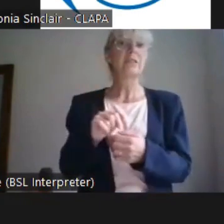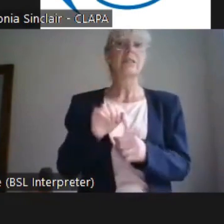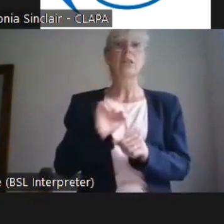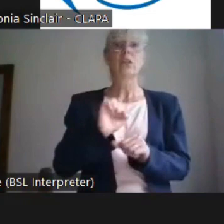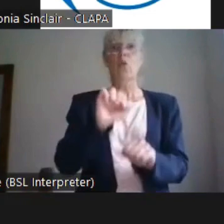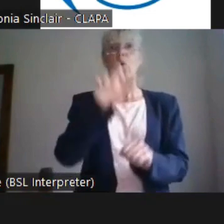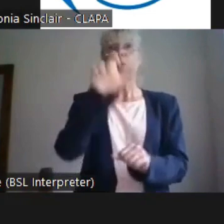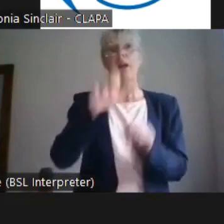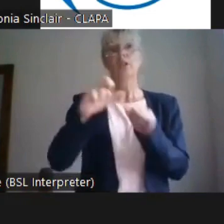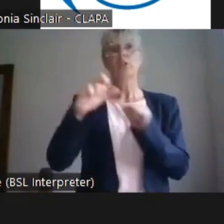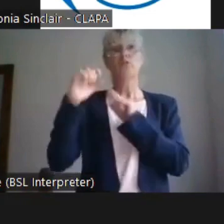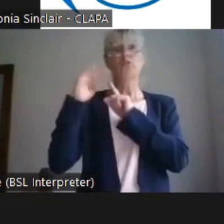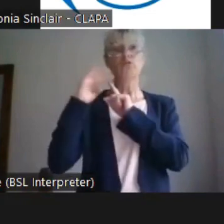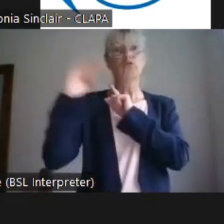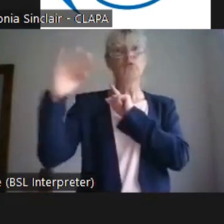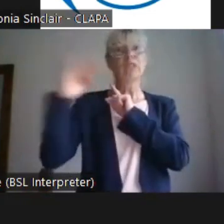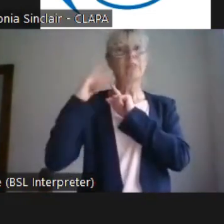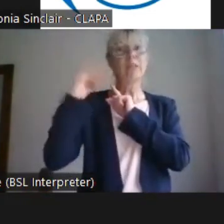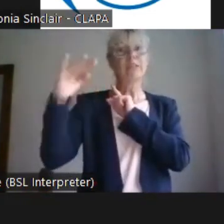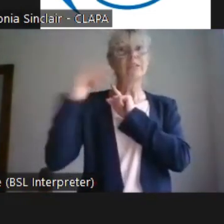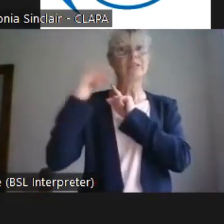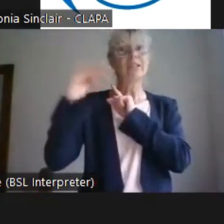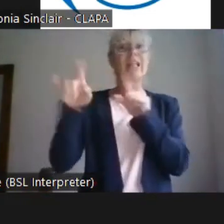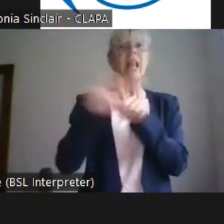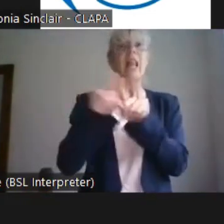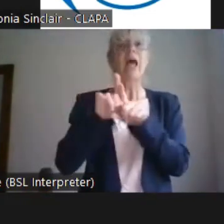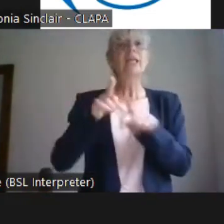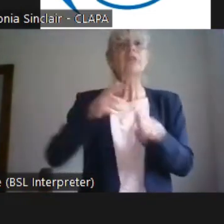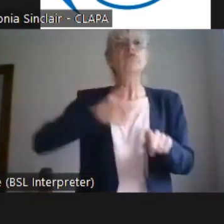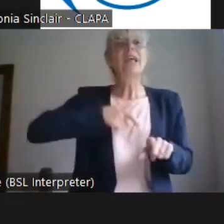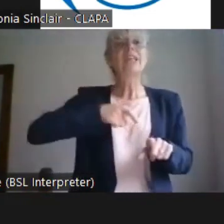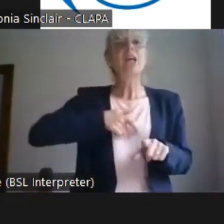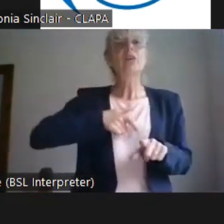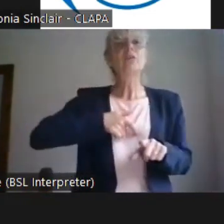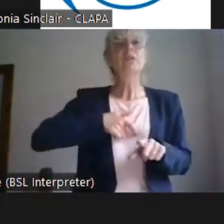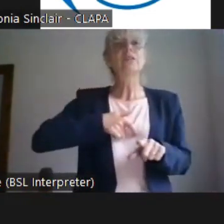where people can talk in a little bit like a radio Aid where people can talk into that and so it goes